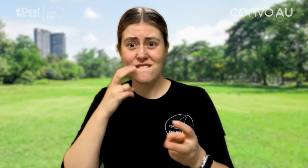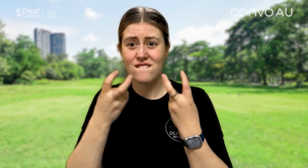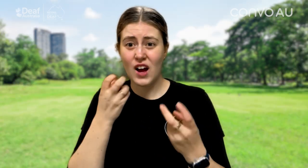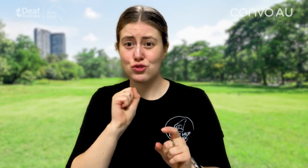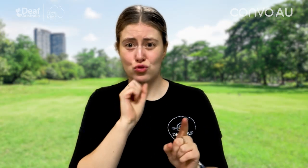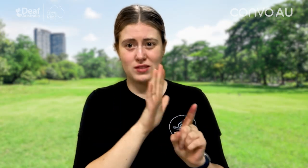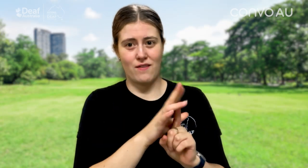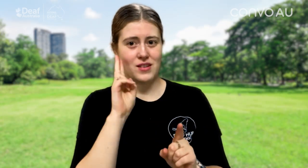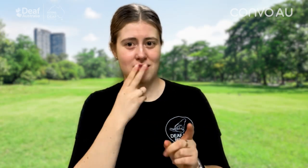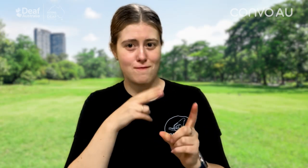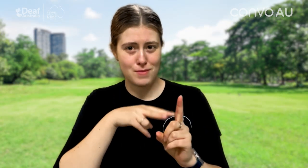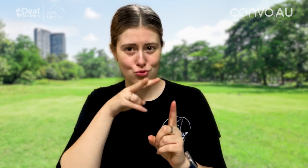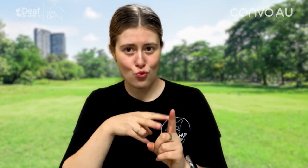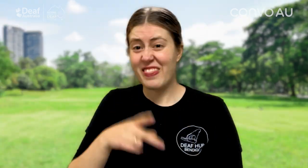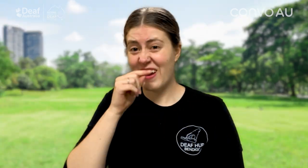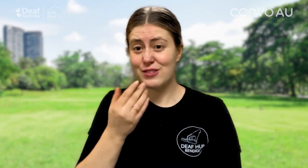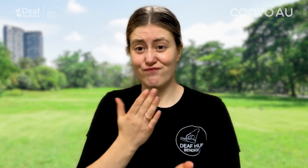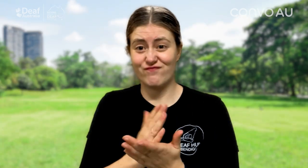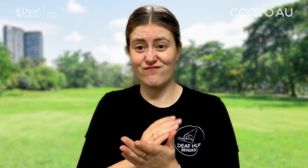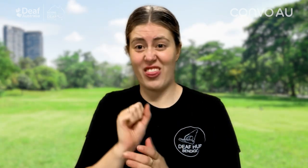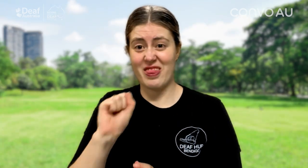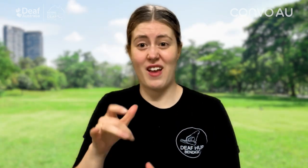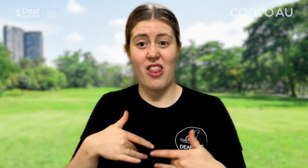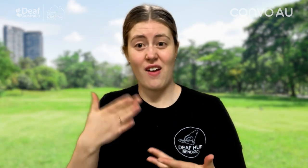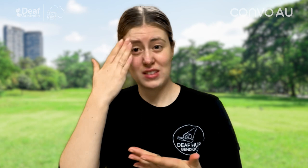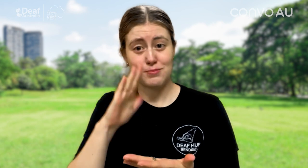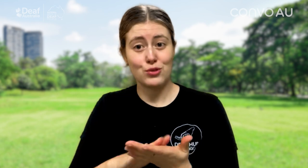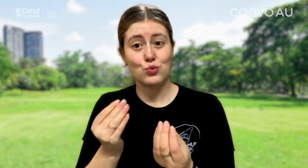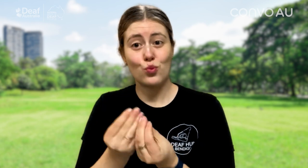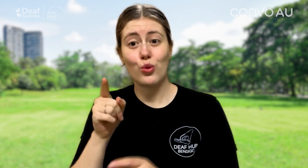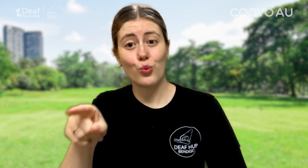and find a Deaf role model to share their life experience with you.